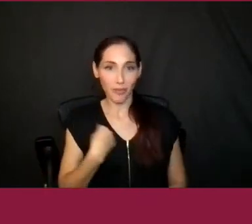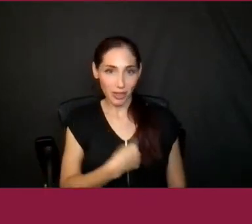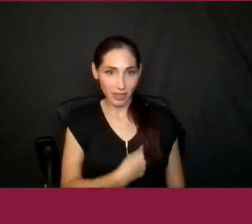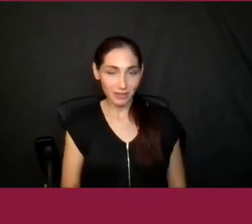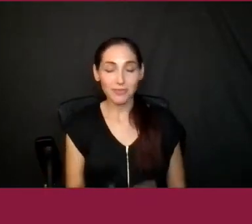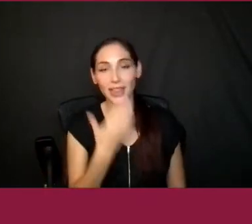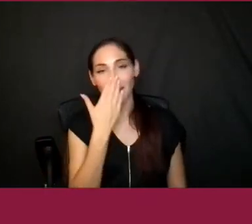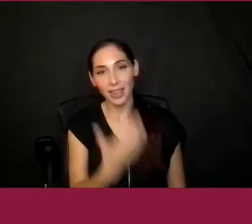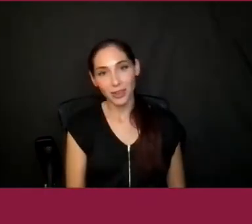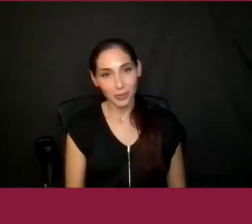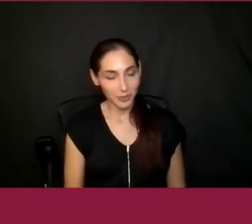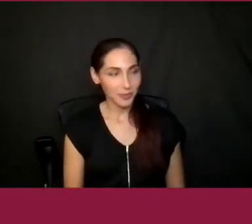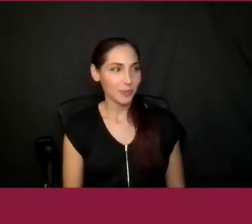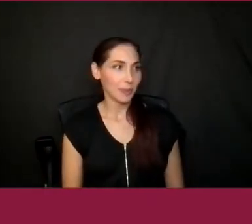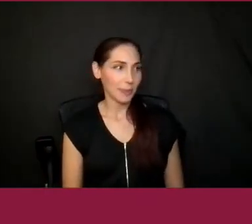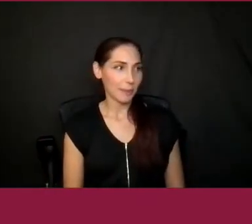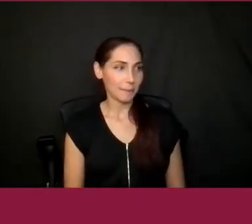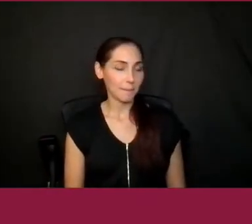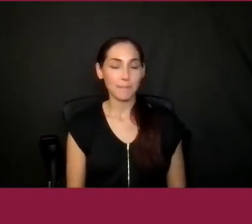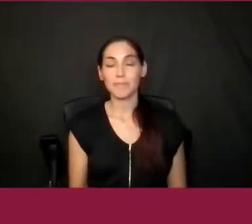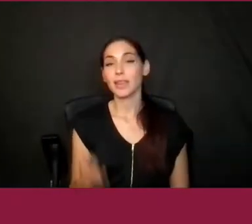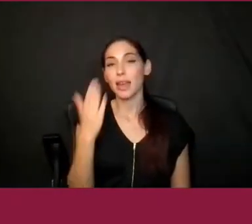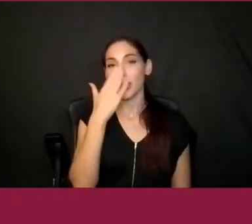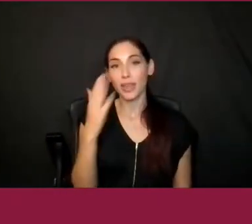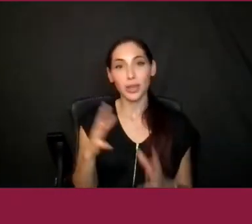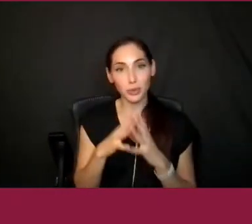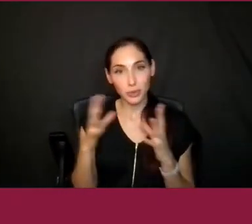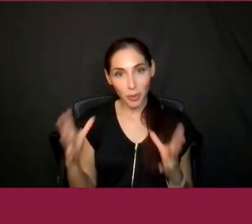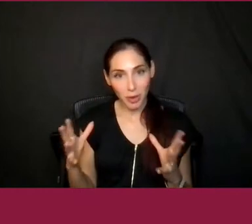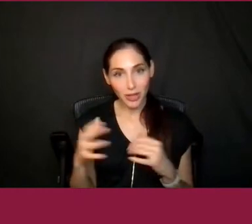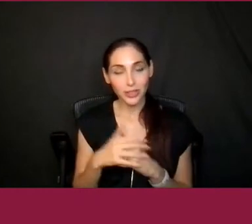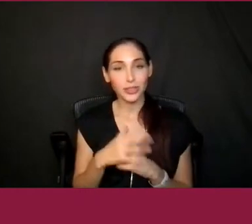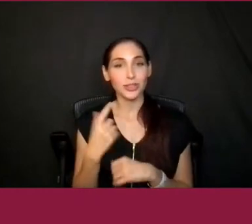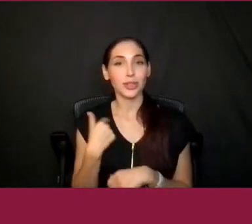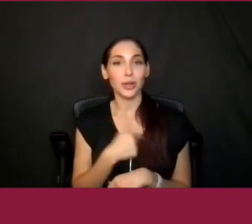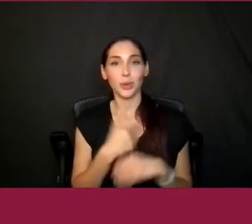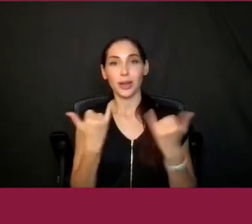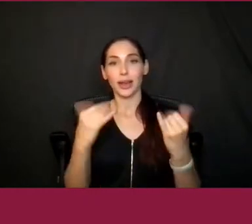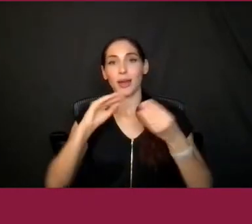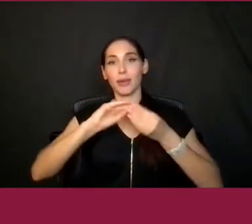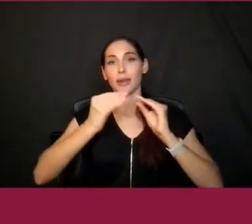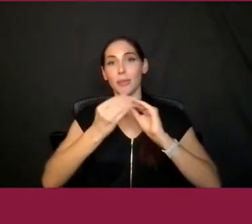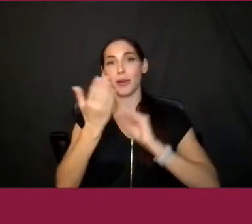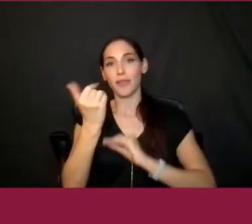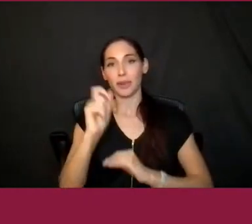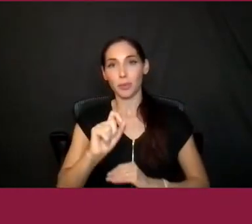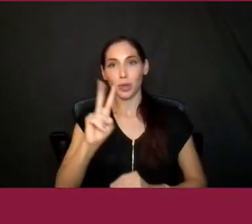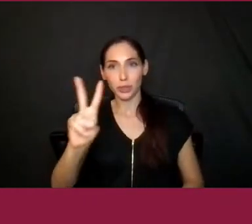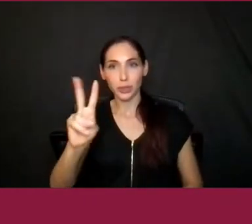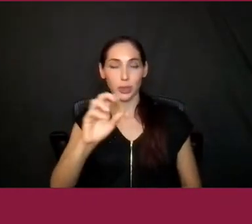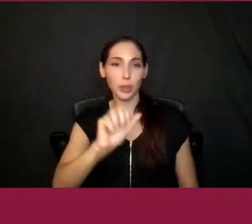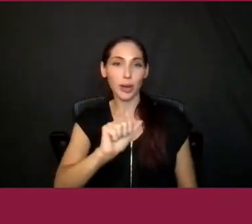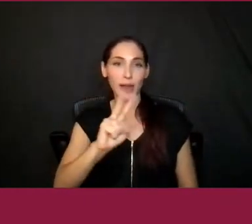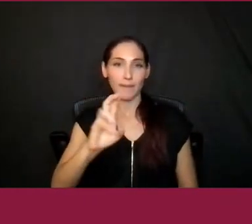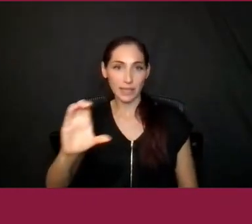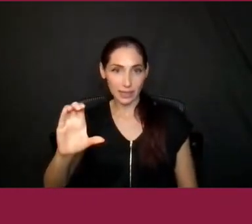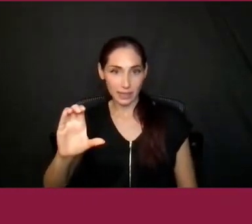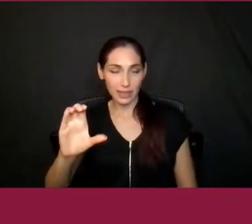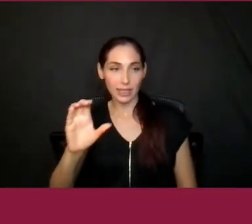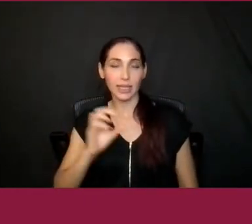Thank you. Thank you so much. We are to 15-2 Antelope Valley College Federation of Teachers.